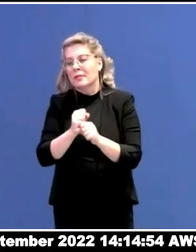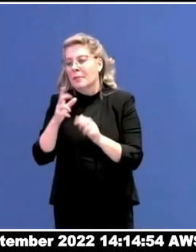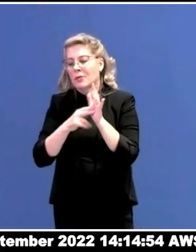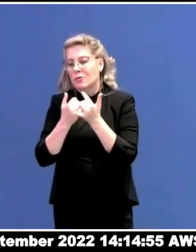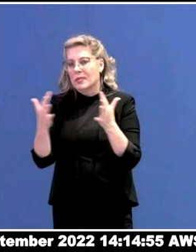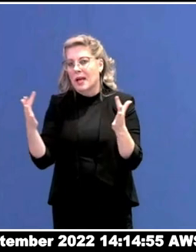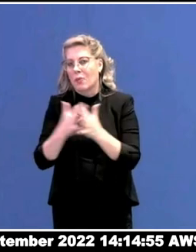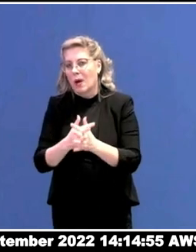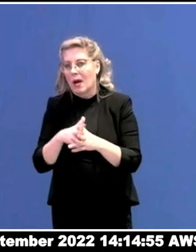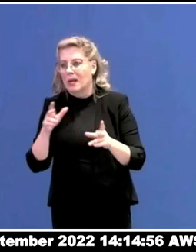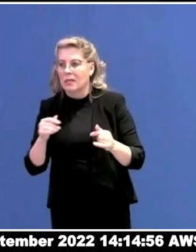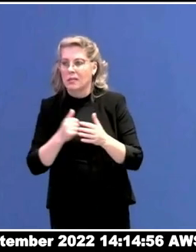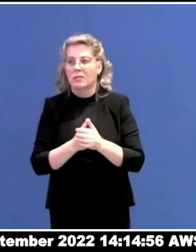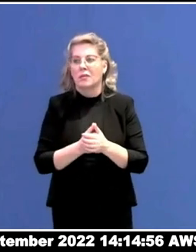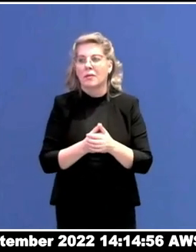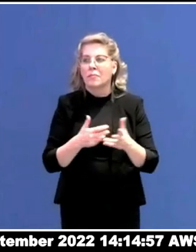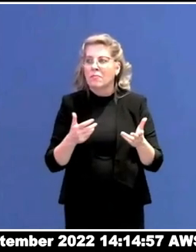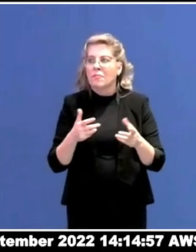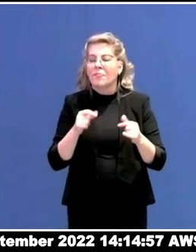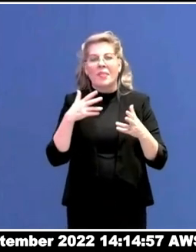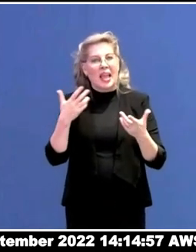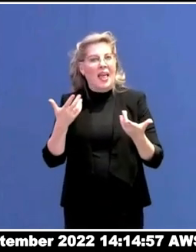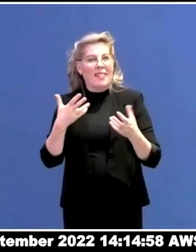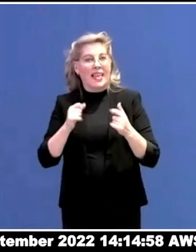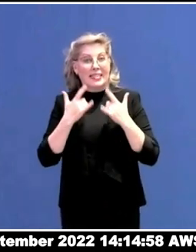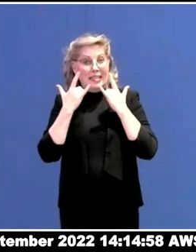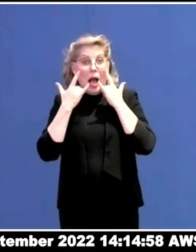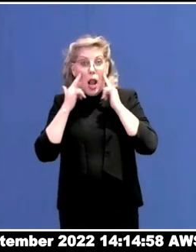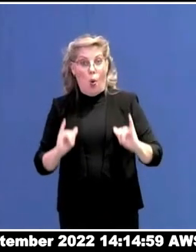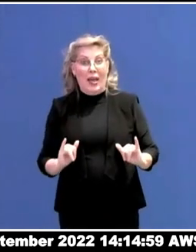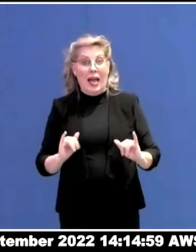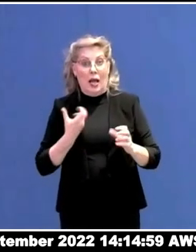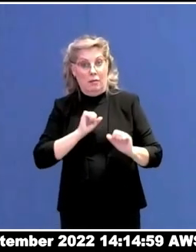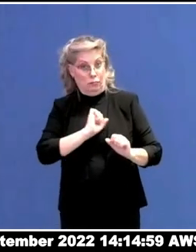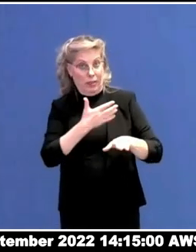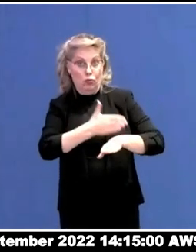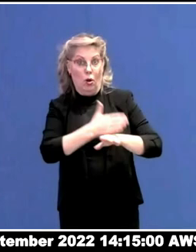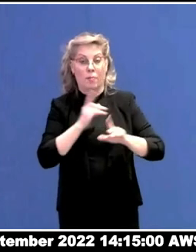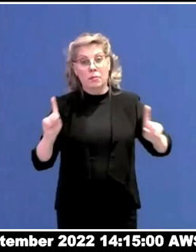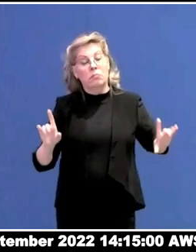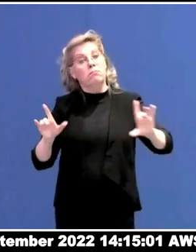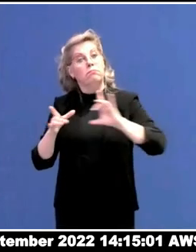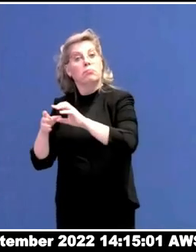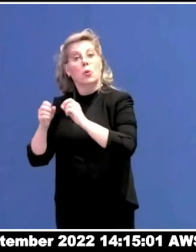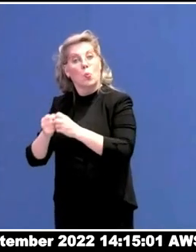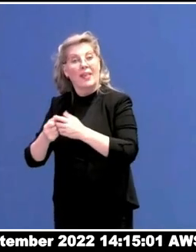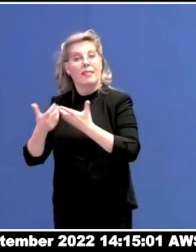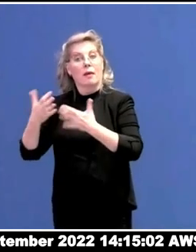Homeless people arrive in a hospital ward, and they receive a coordinated response from